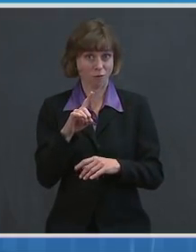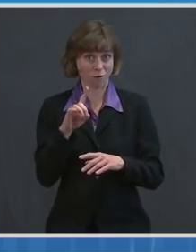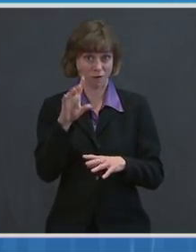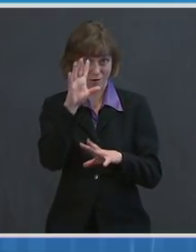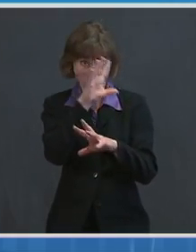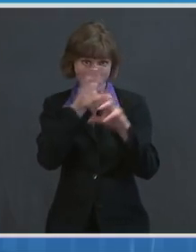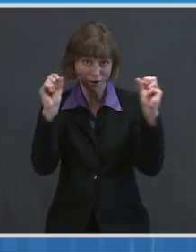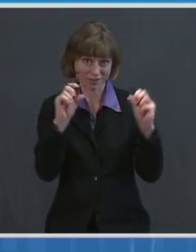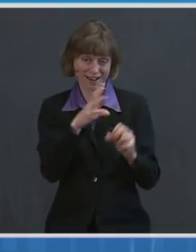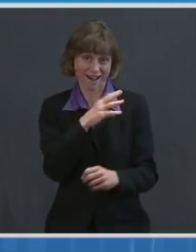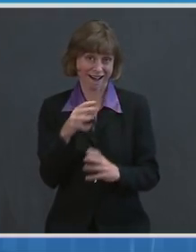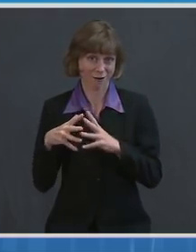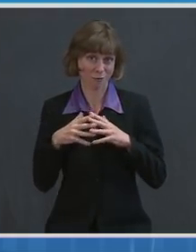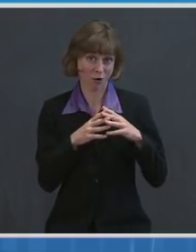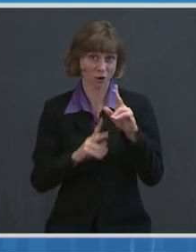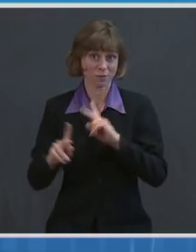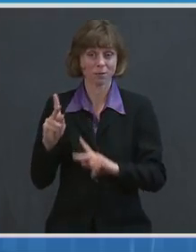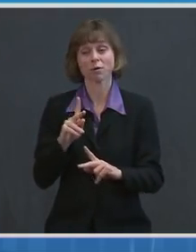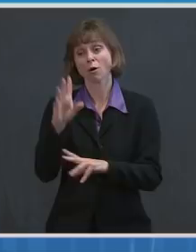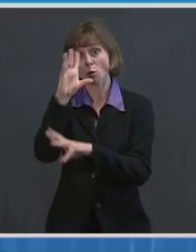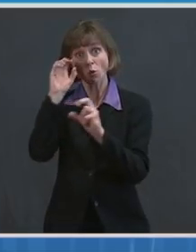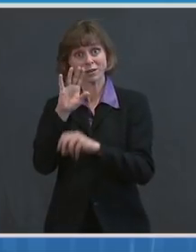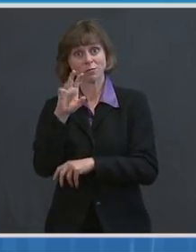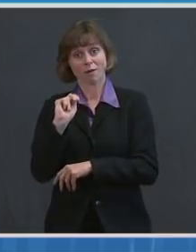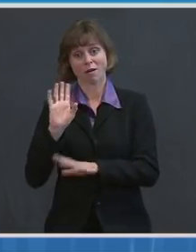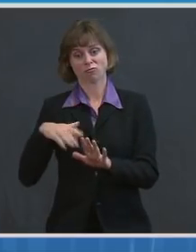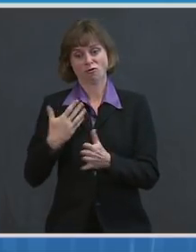President Biden came into office with two clear, immediate goals: